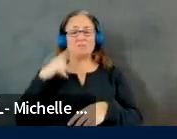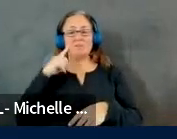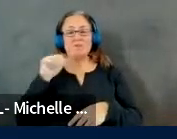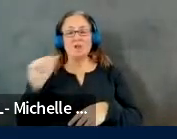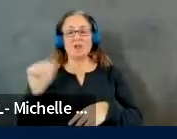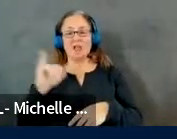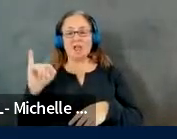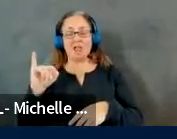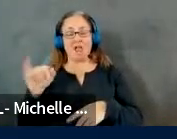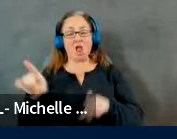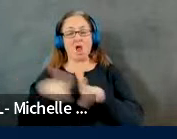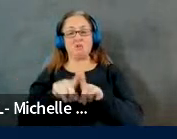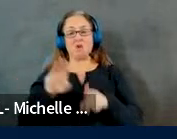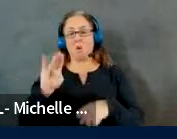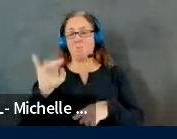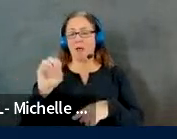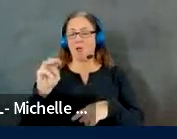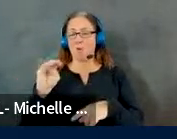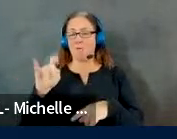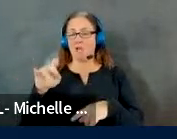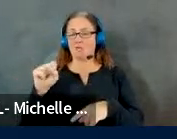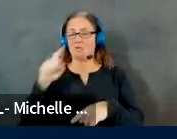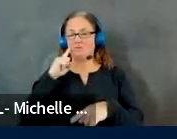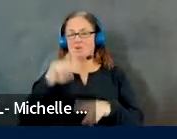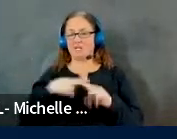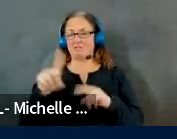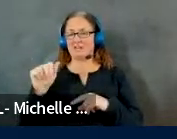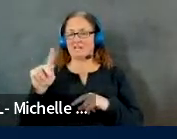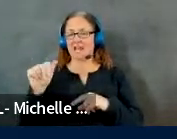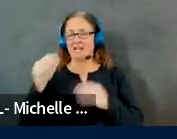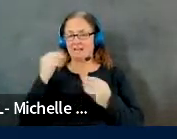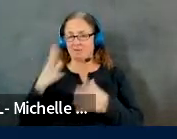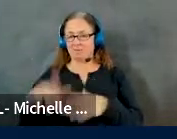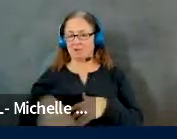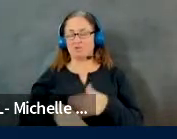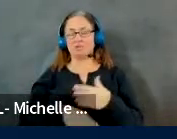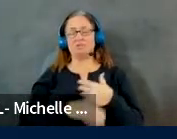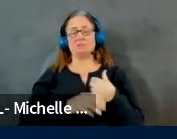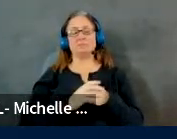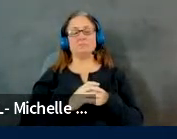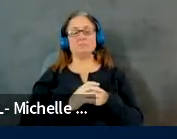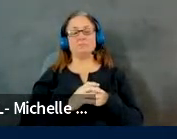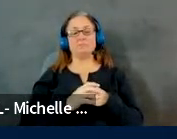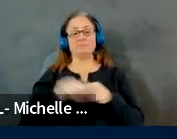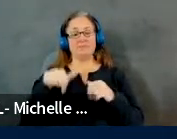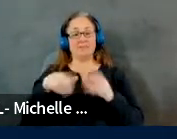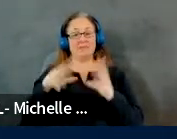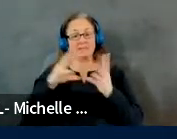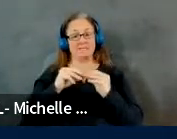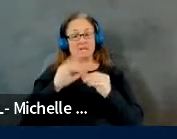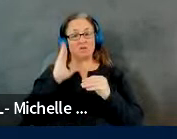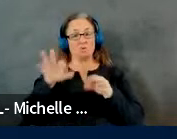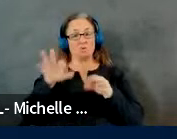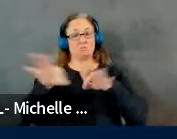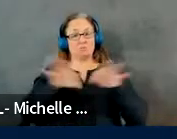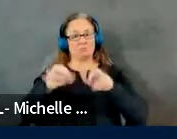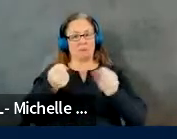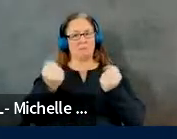biometrics as a data endpoint. In this session, we'll outline many of those recommendations and